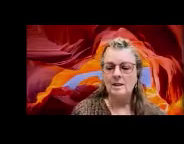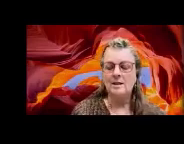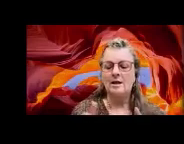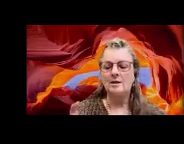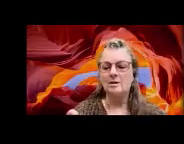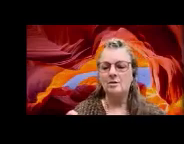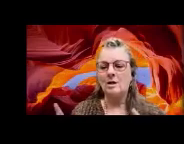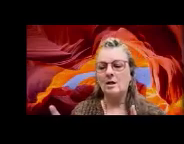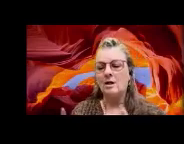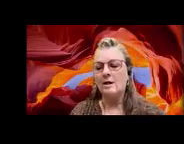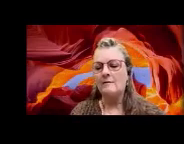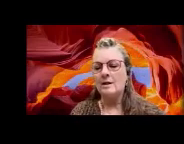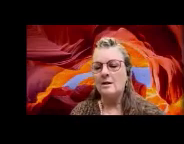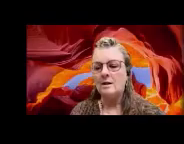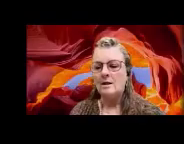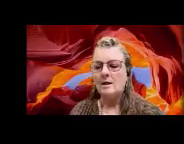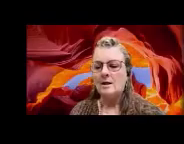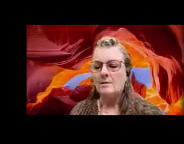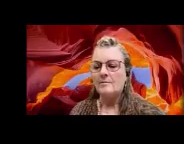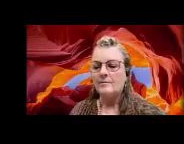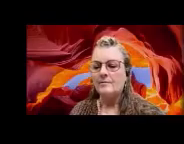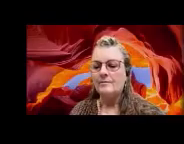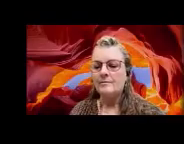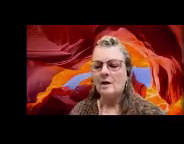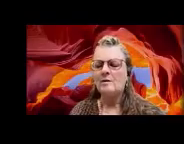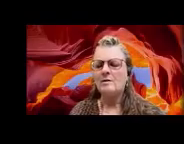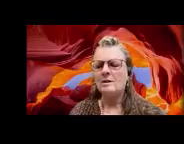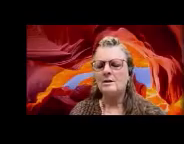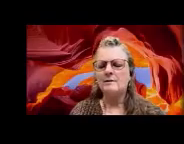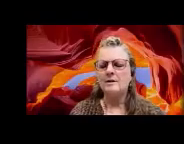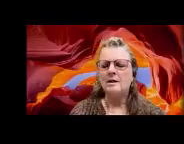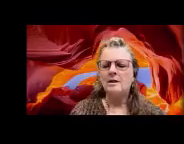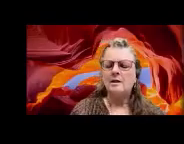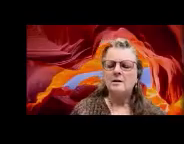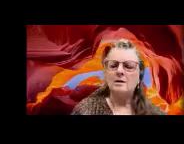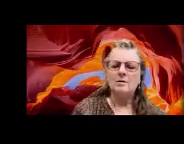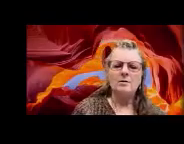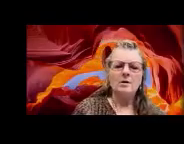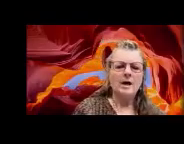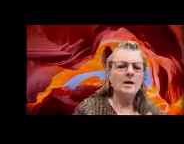that's an ADOS two, not an 11. Oh no, it is 11. So their ADOS